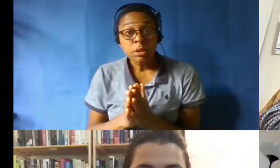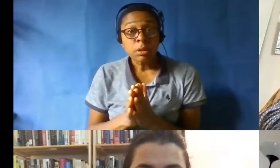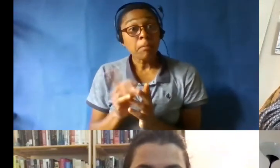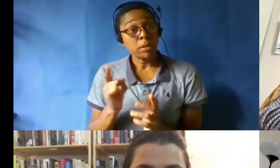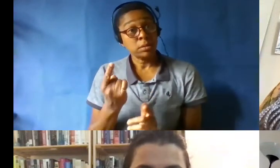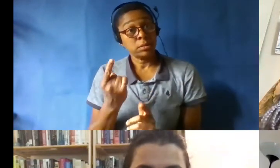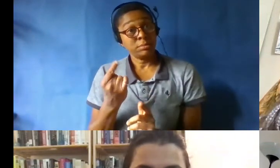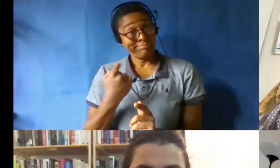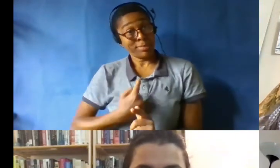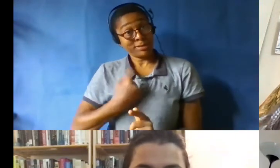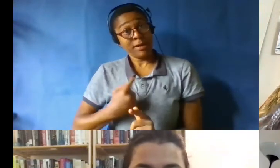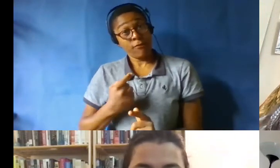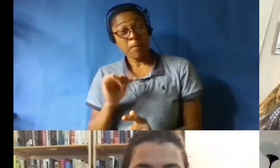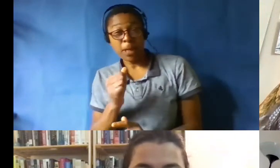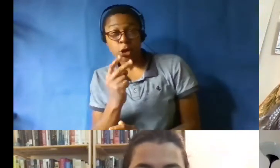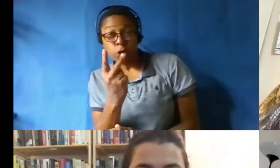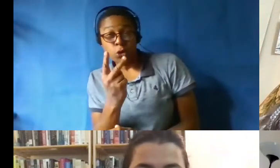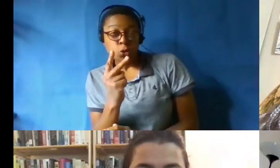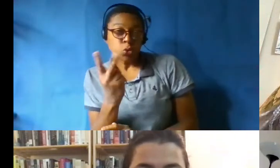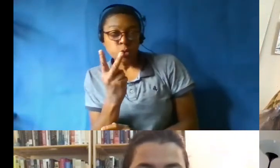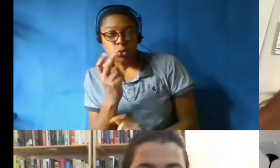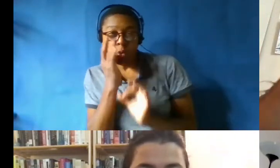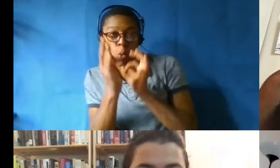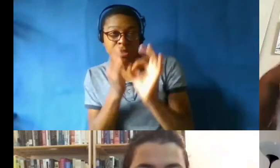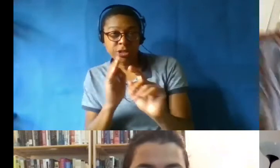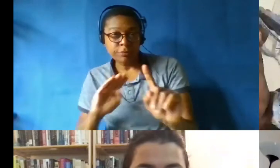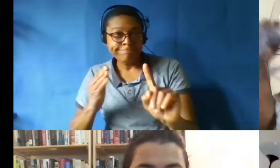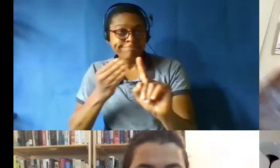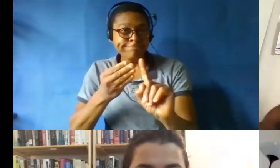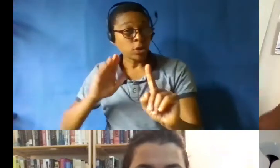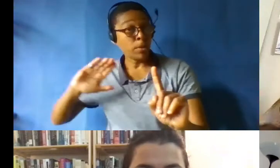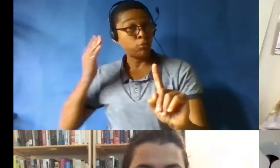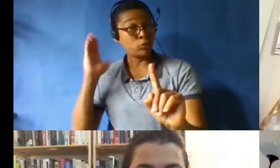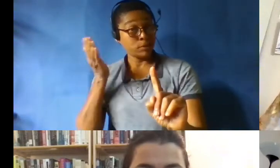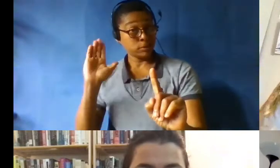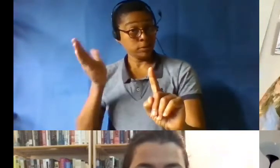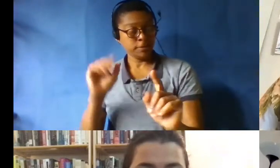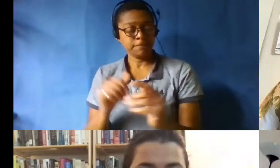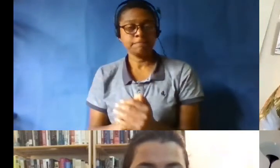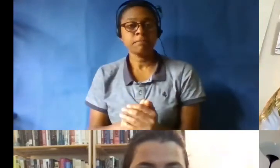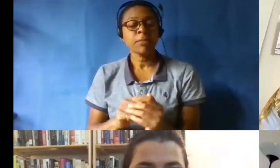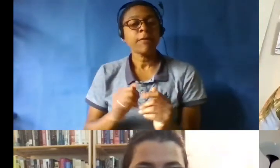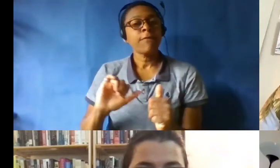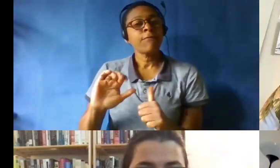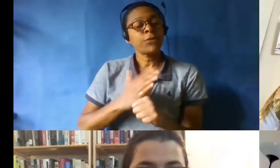questions to the presenters firstly Akanksha and Rianna both of you touch